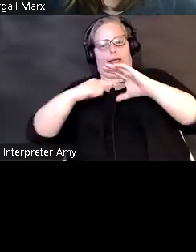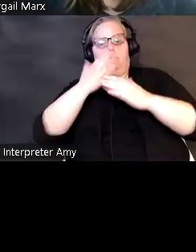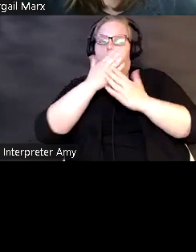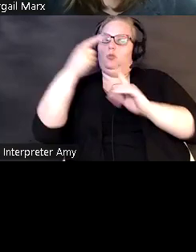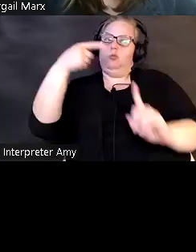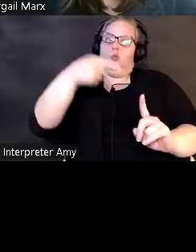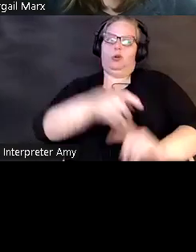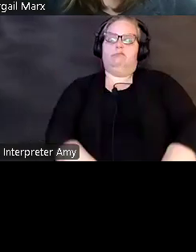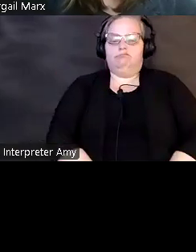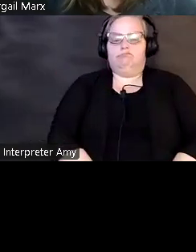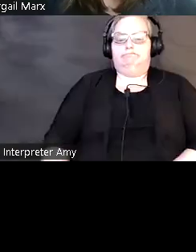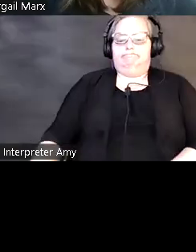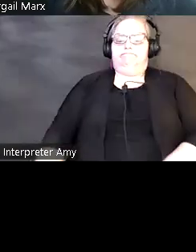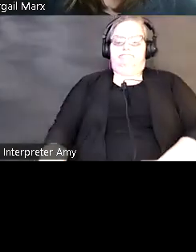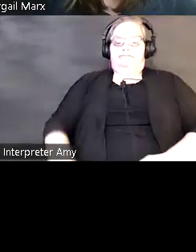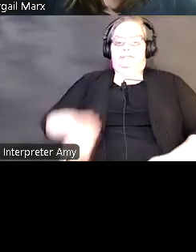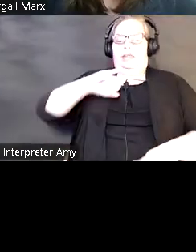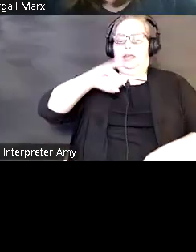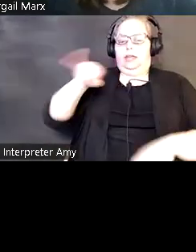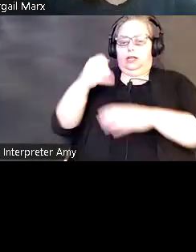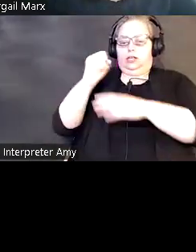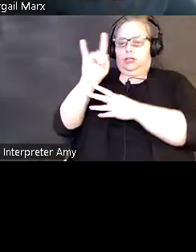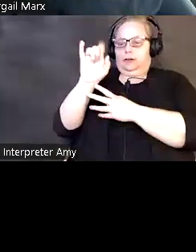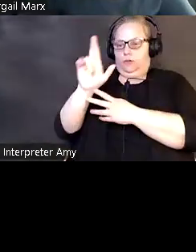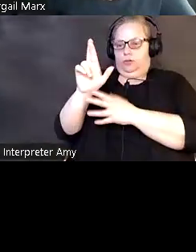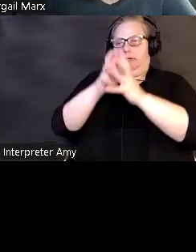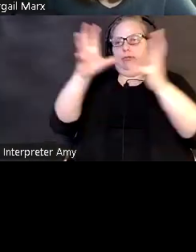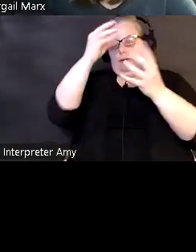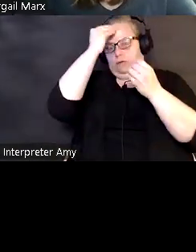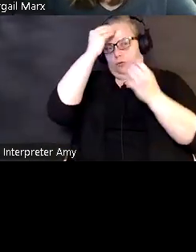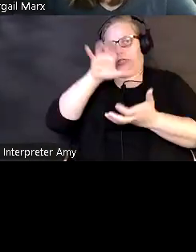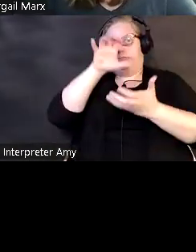Jennifer: So that was a lot of information, and I think I'm going to kind of skip the questions.